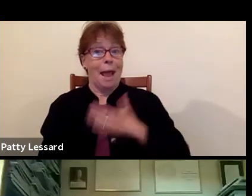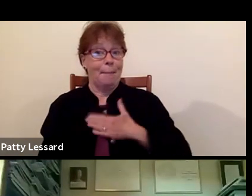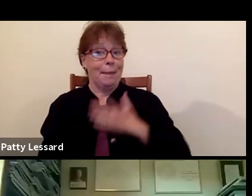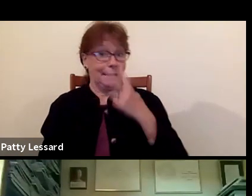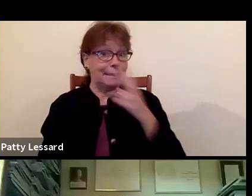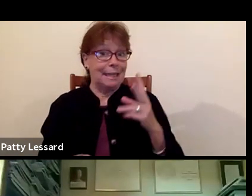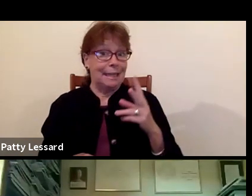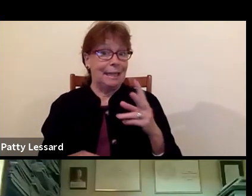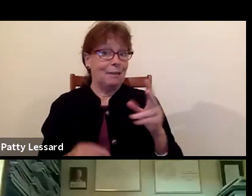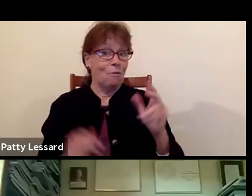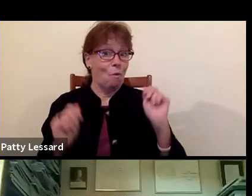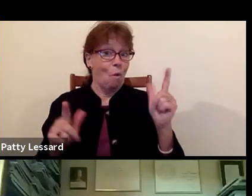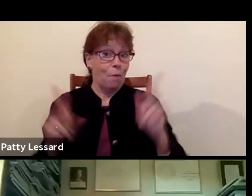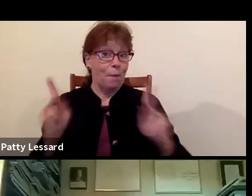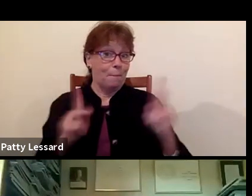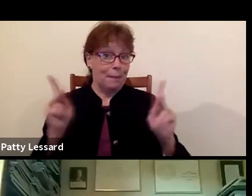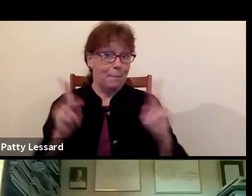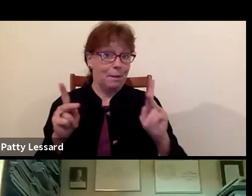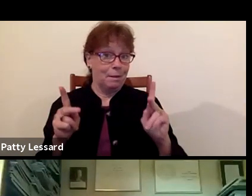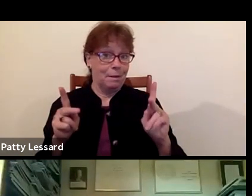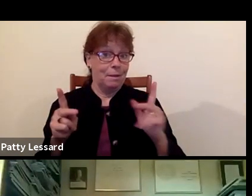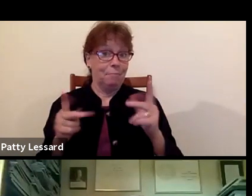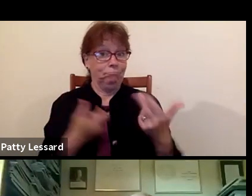≫ Nancy: Better. Yeah, thank you, whoever did